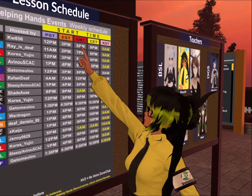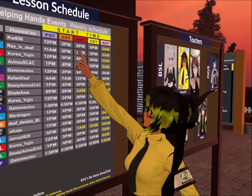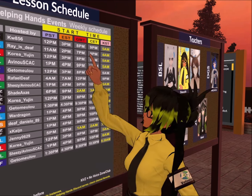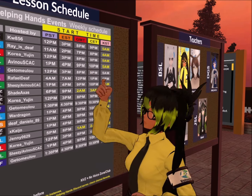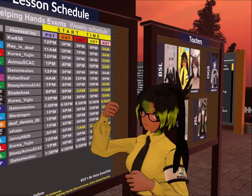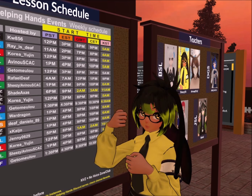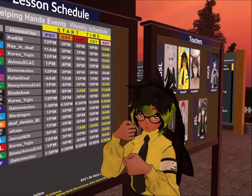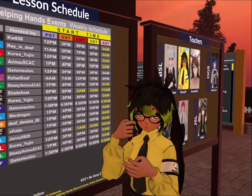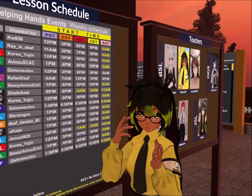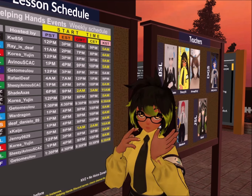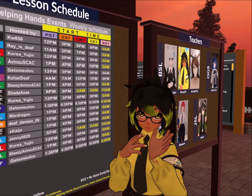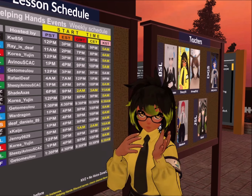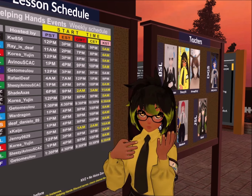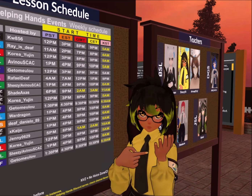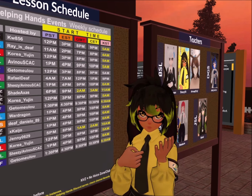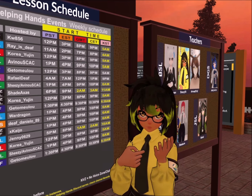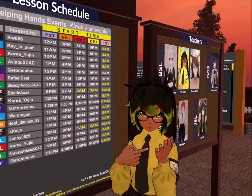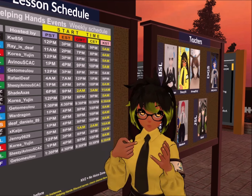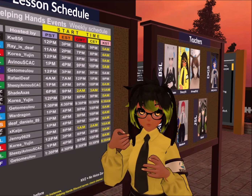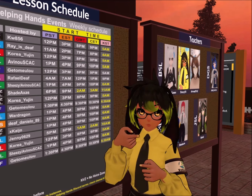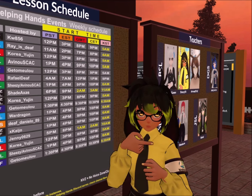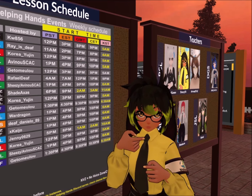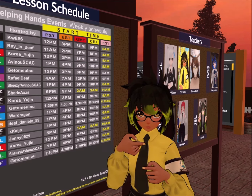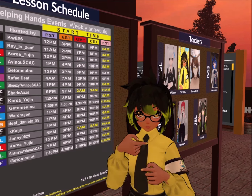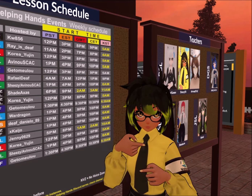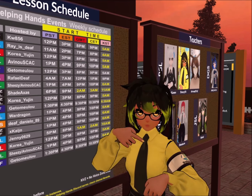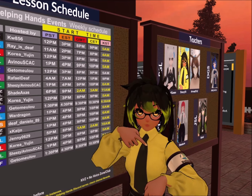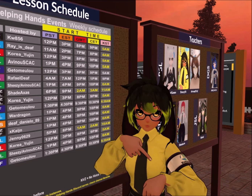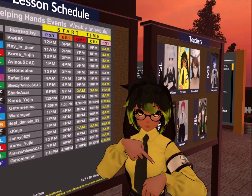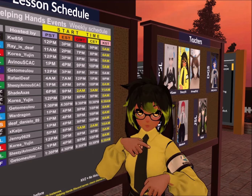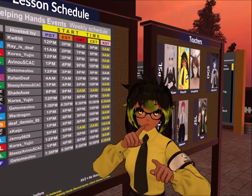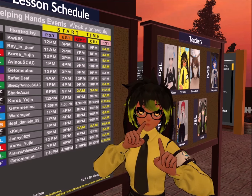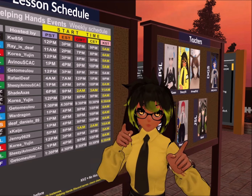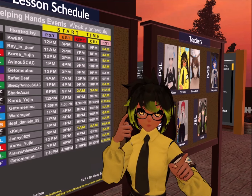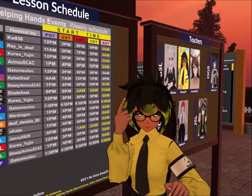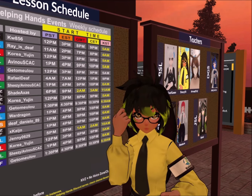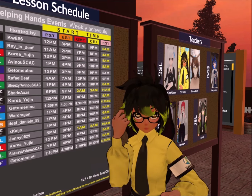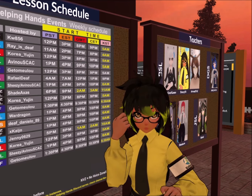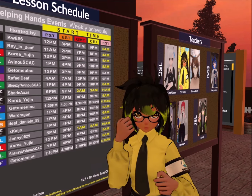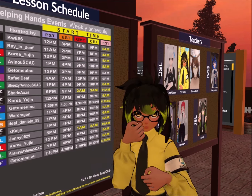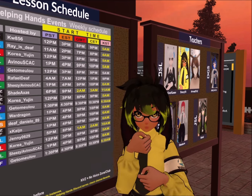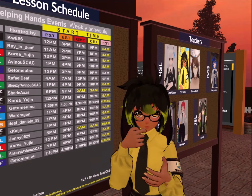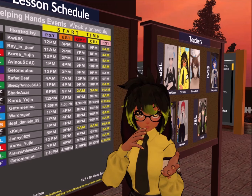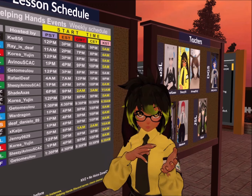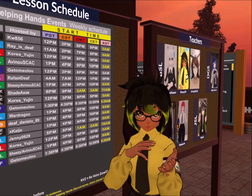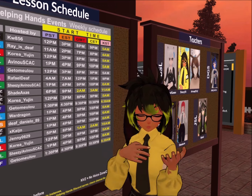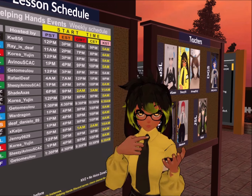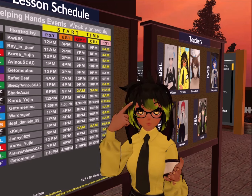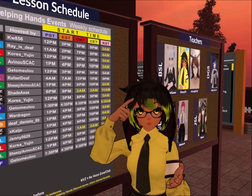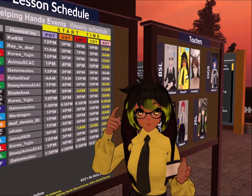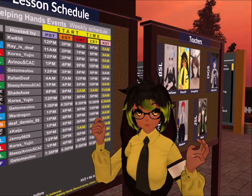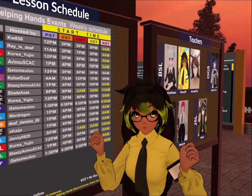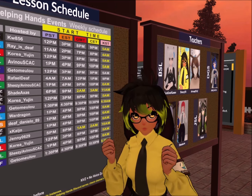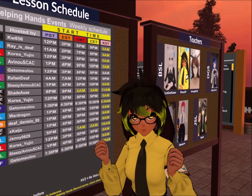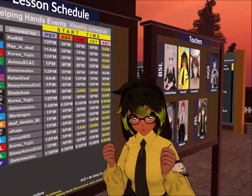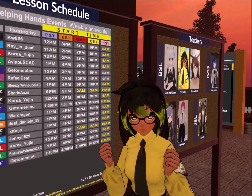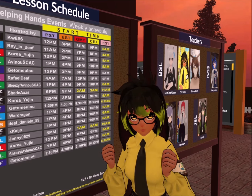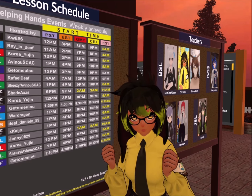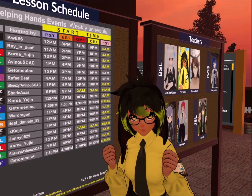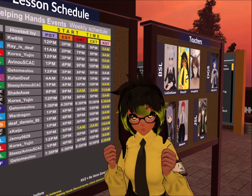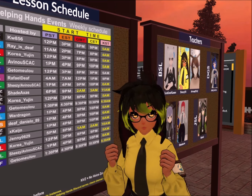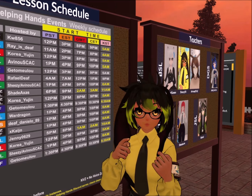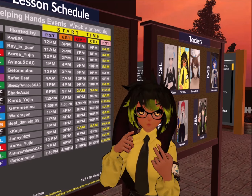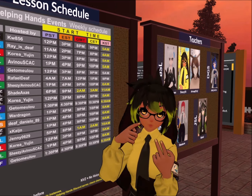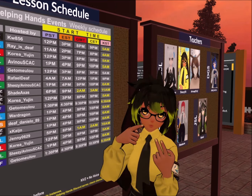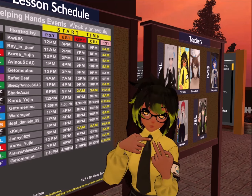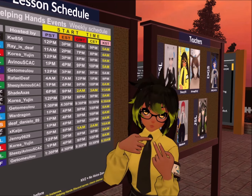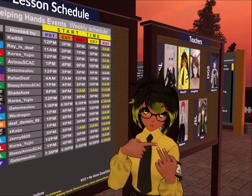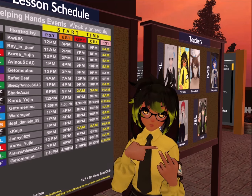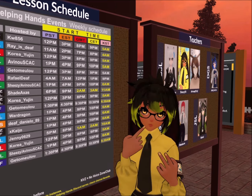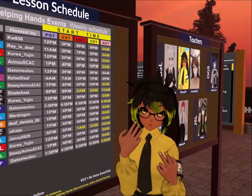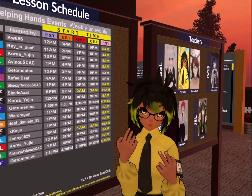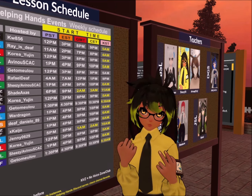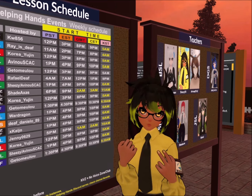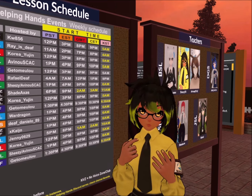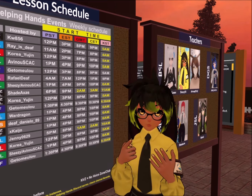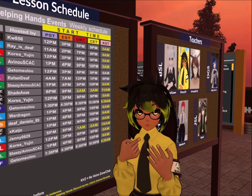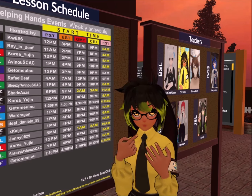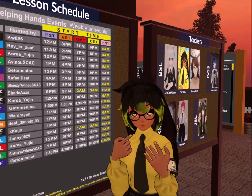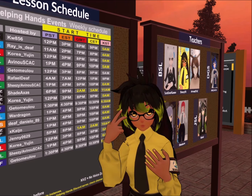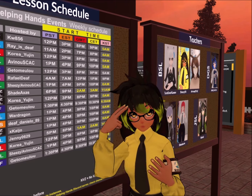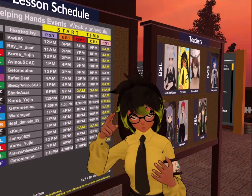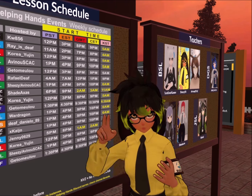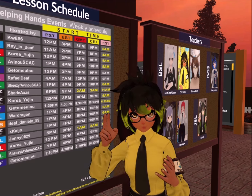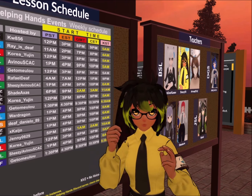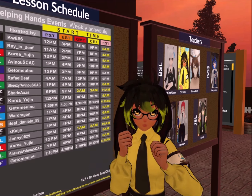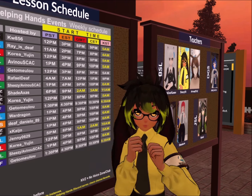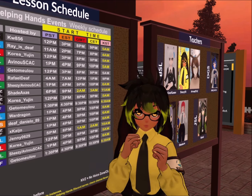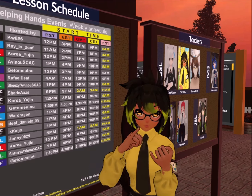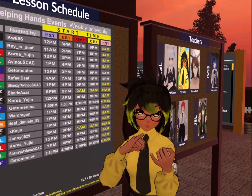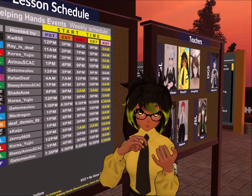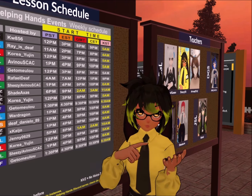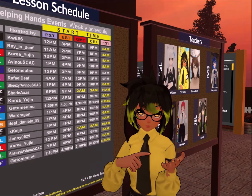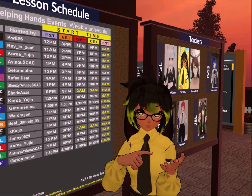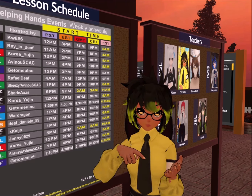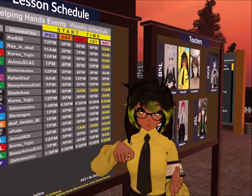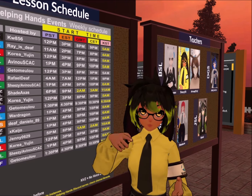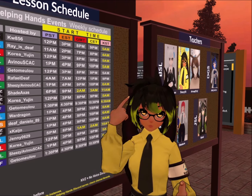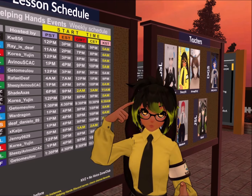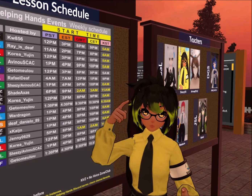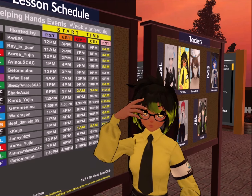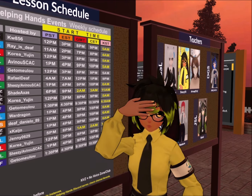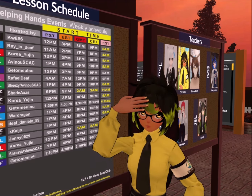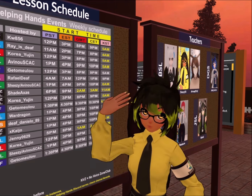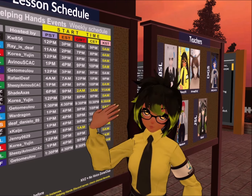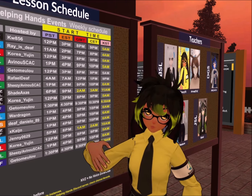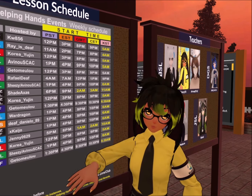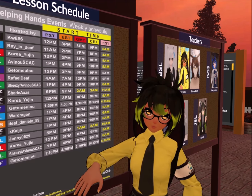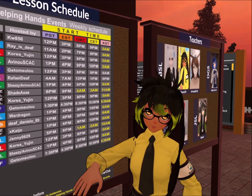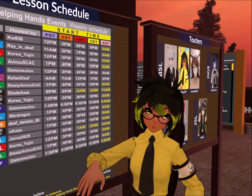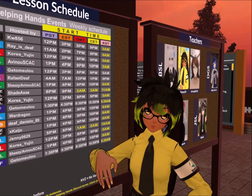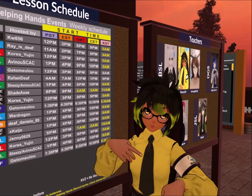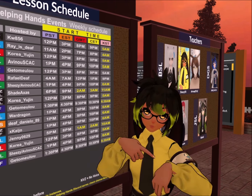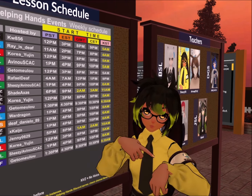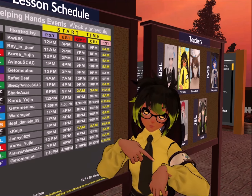GMT is English time but you need to understand that GMT is for wintertime. We have another name, BST for summertime